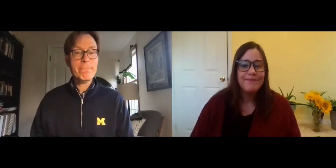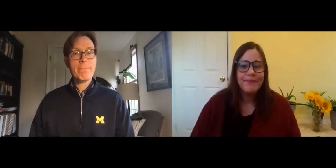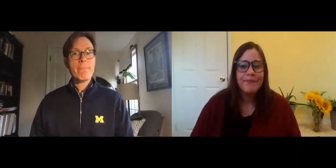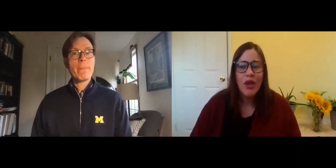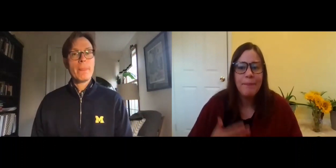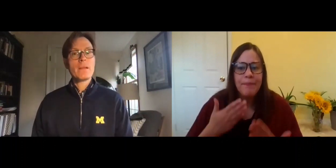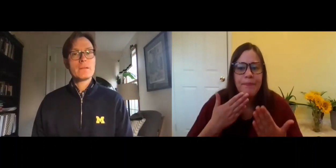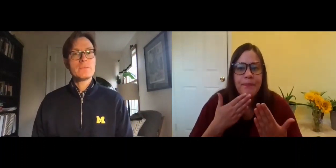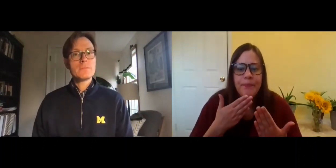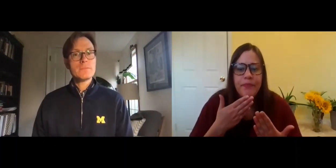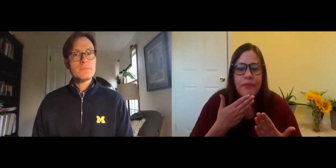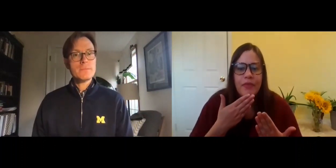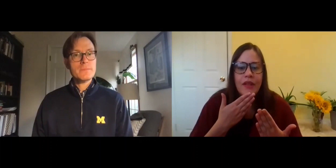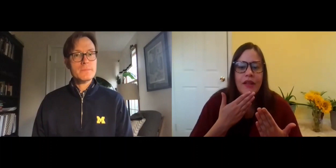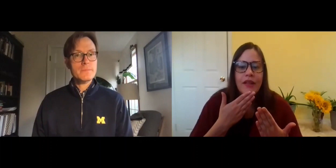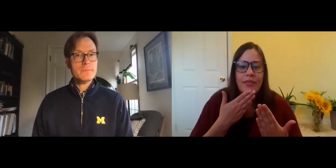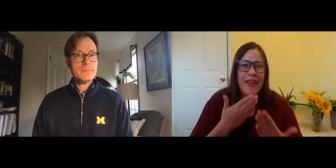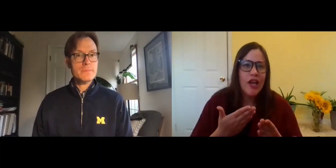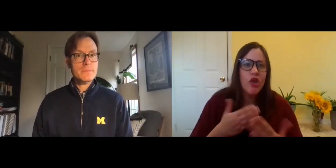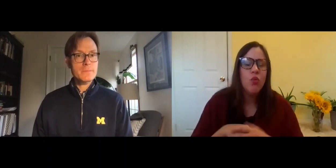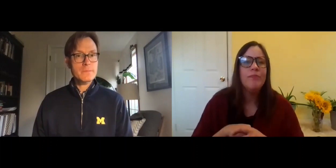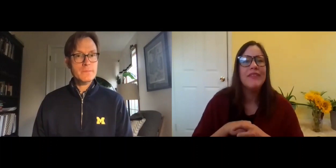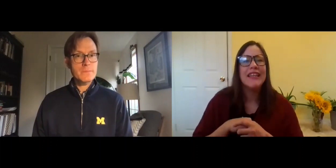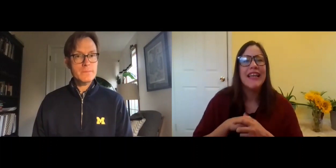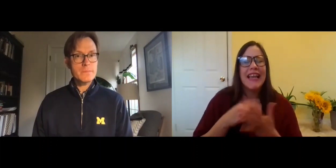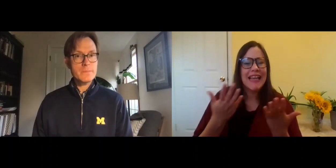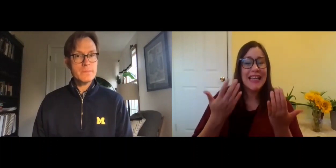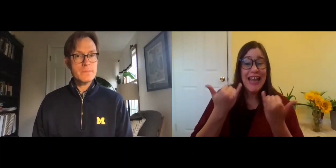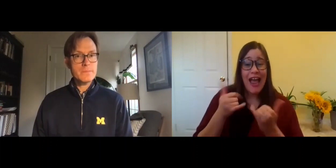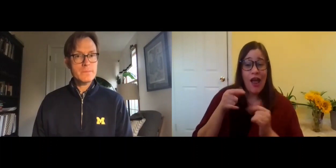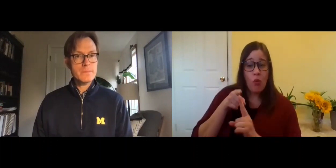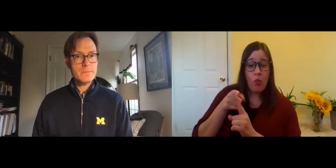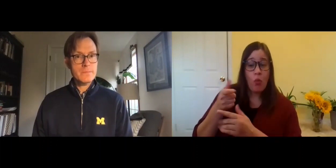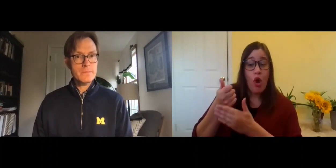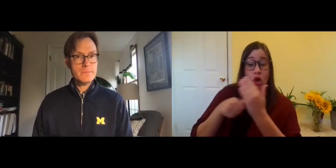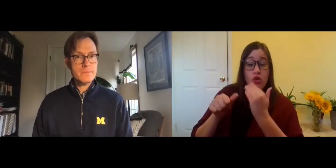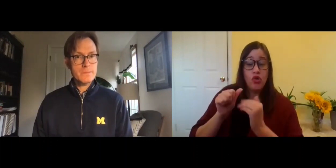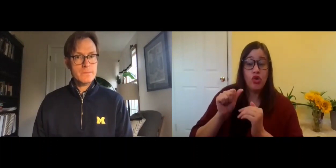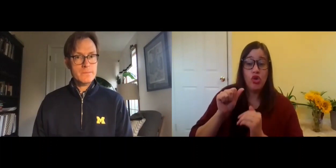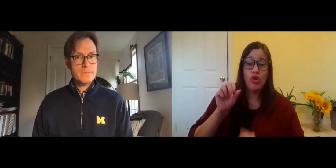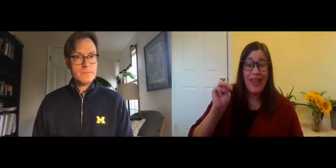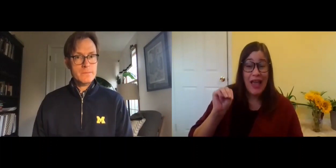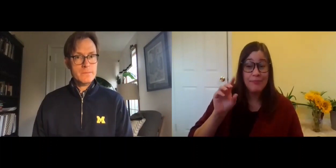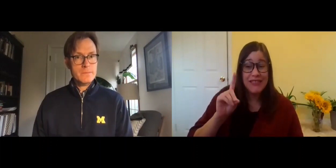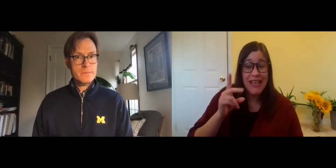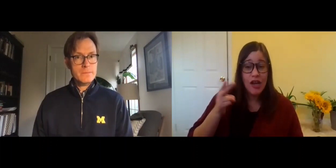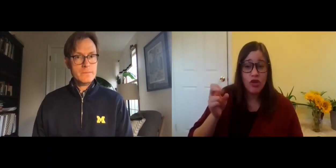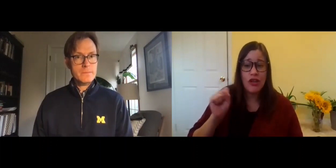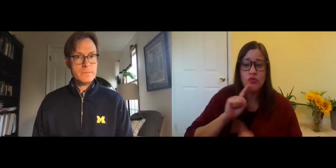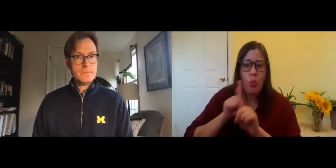That's unfortunate that that's happening right now. Annie Urasky: Thank you.